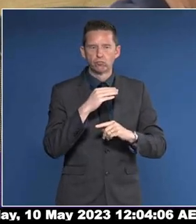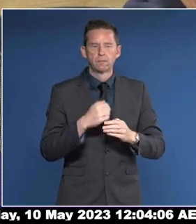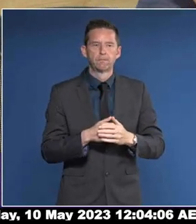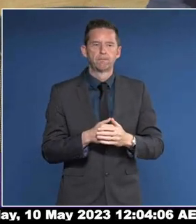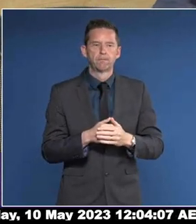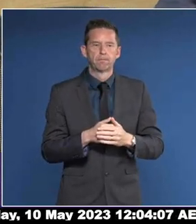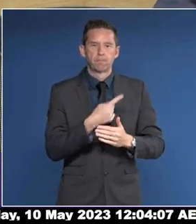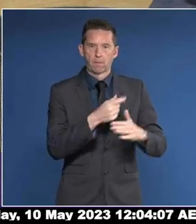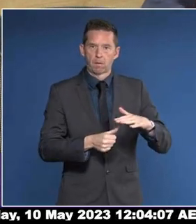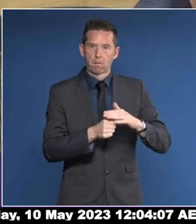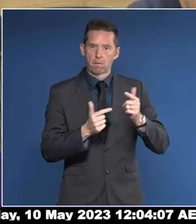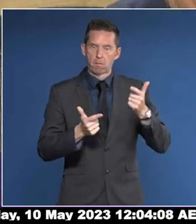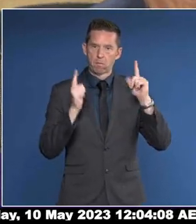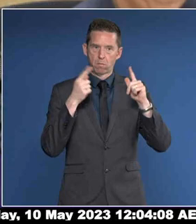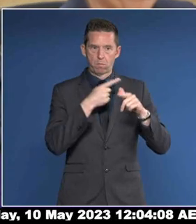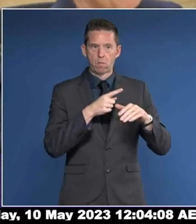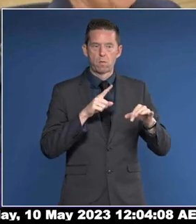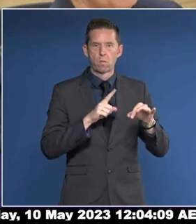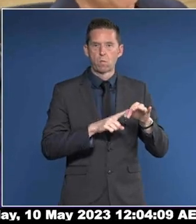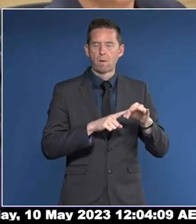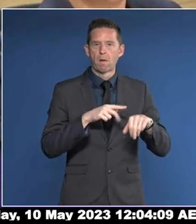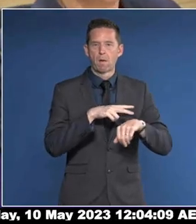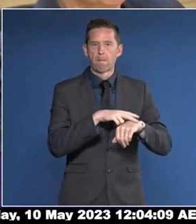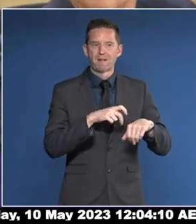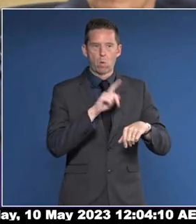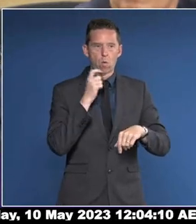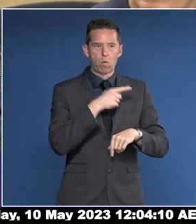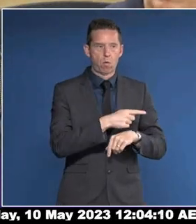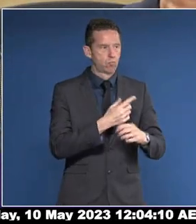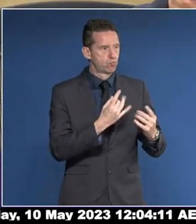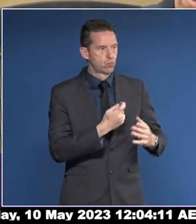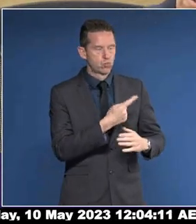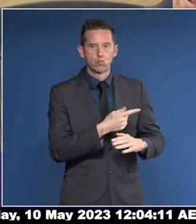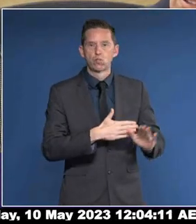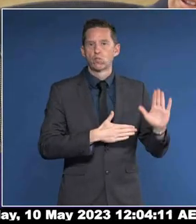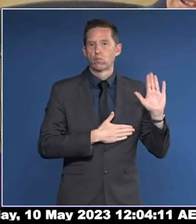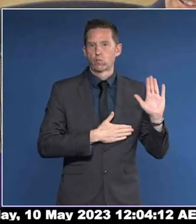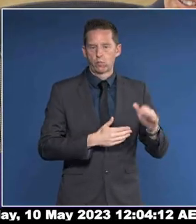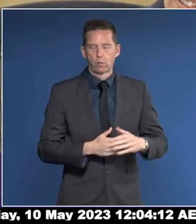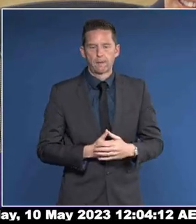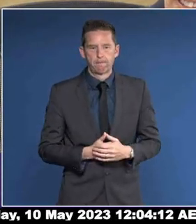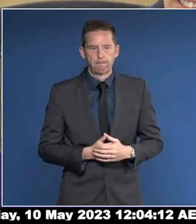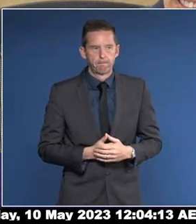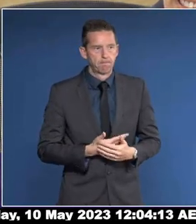take an affirmation. MR CLARK: I will do an oath. I've got the affirmation here. If you prefer an oath, that's fine.